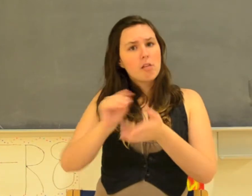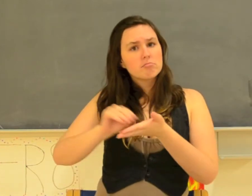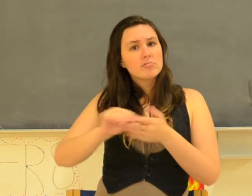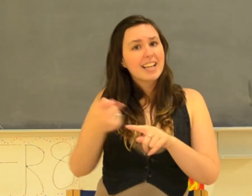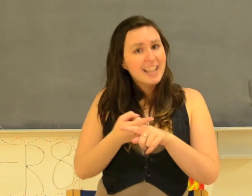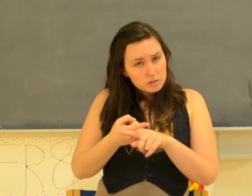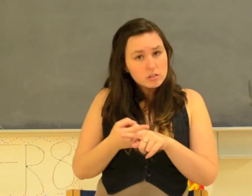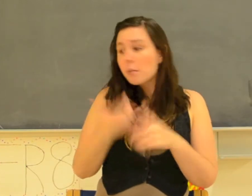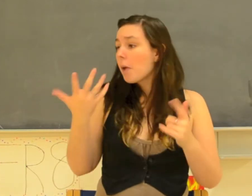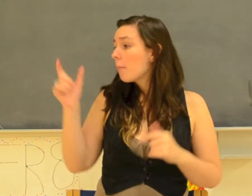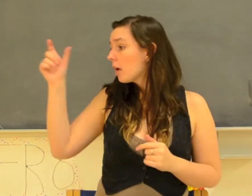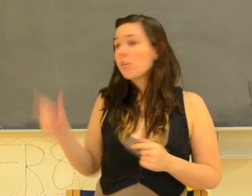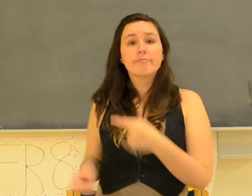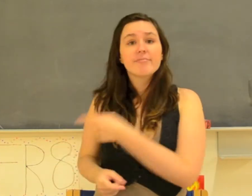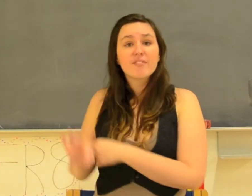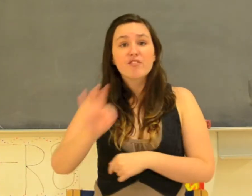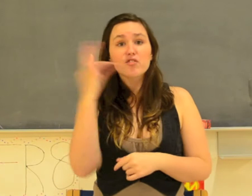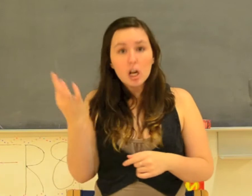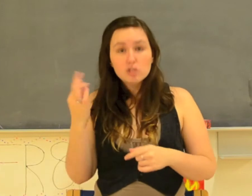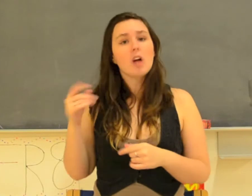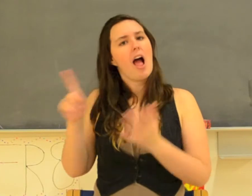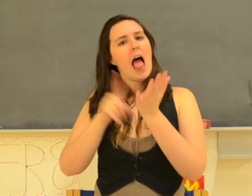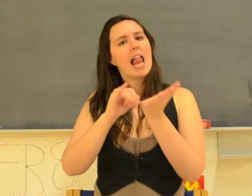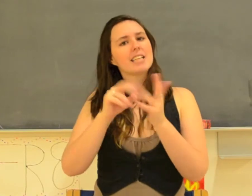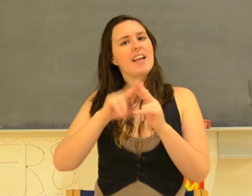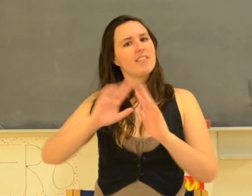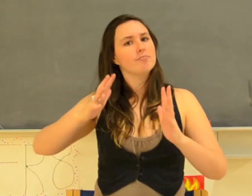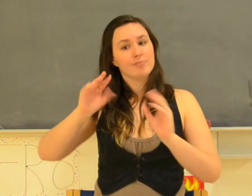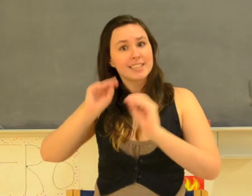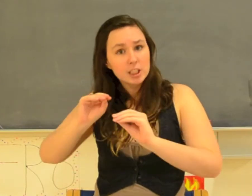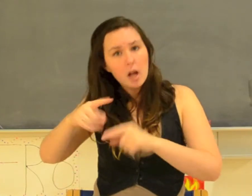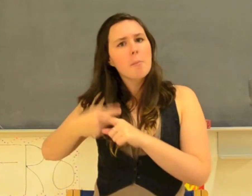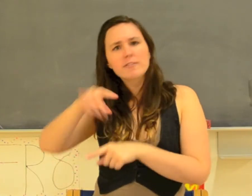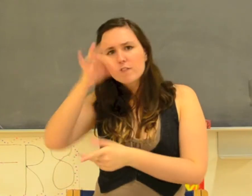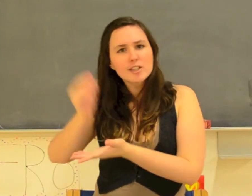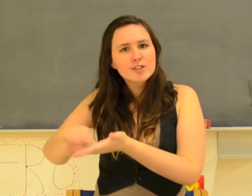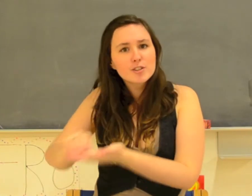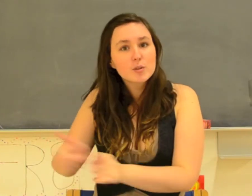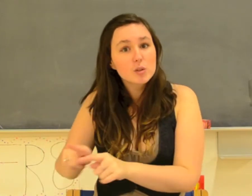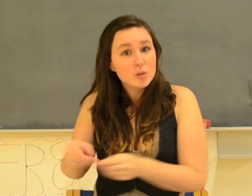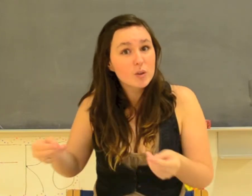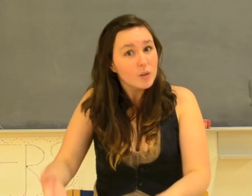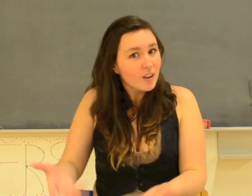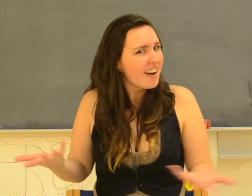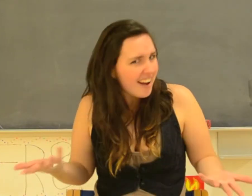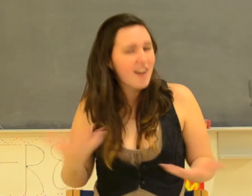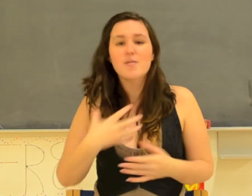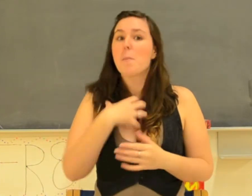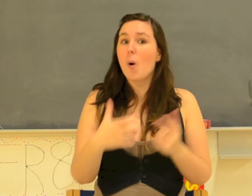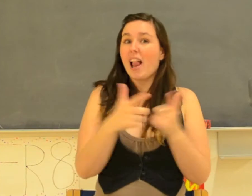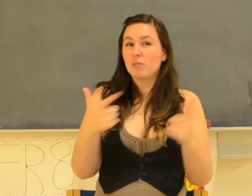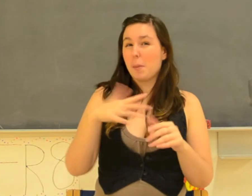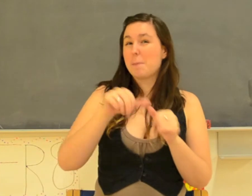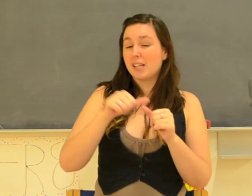the child Auslan and English. If the father is French, he can teach LSF and French. The more languages the better.